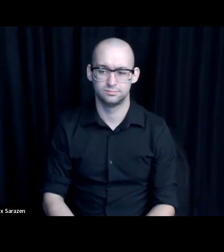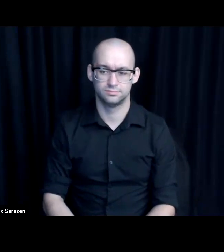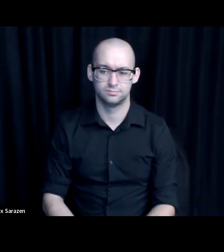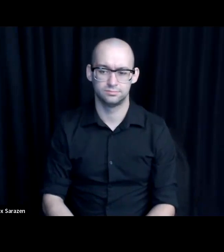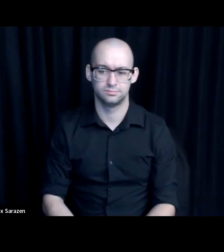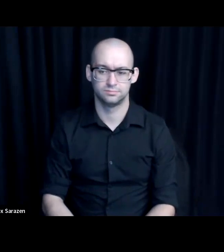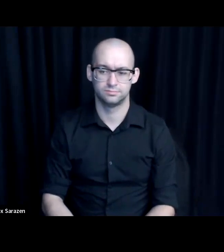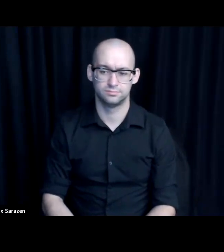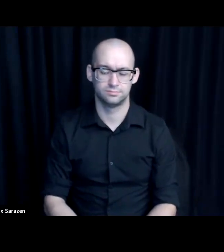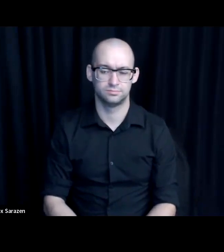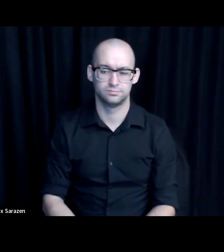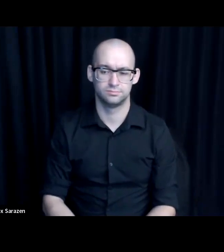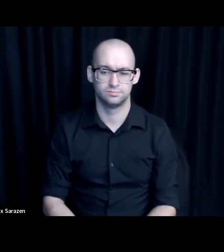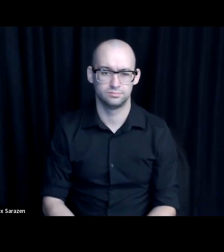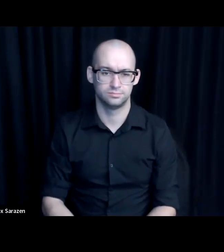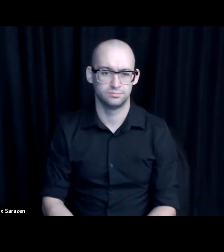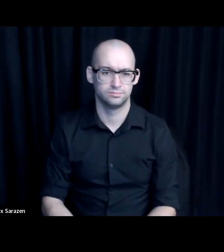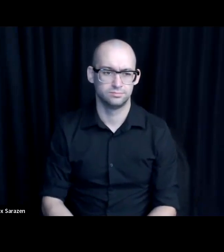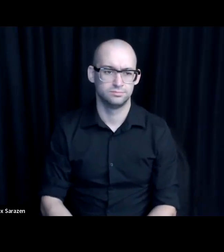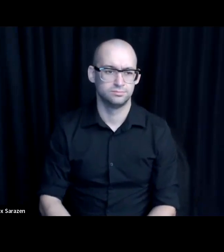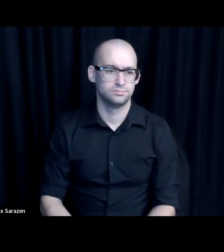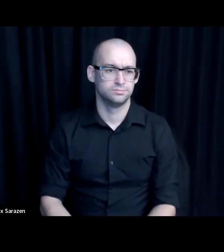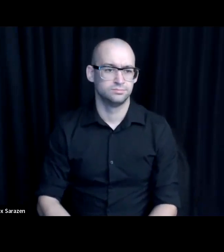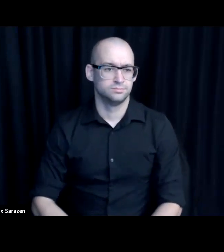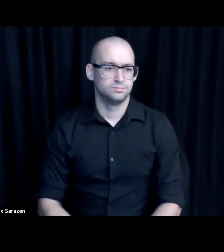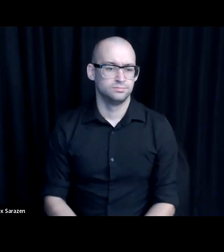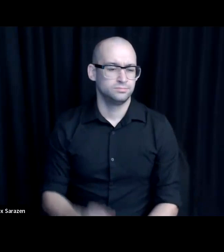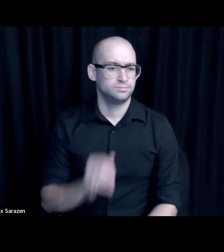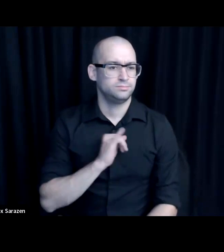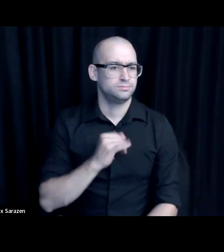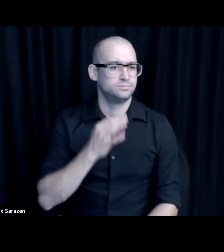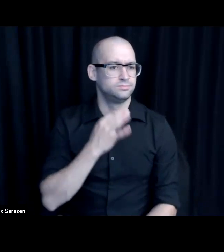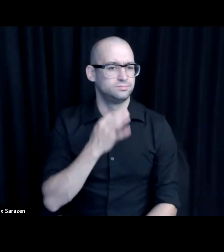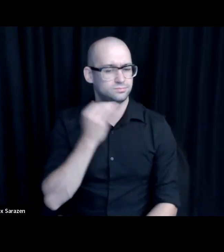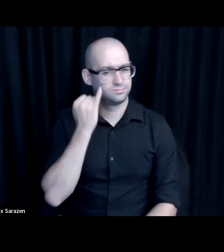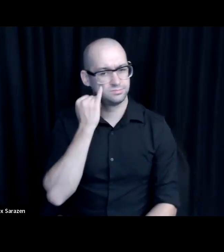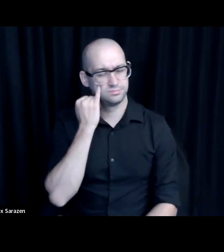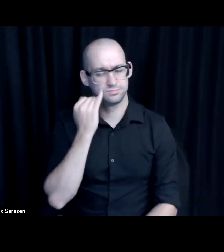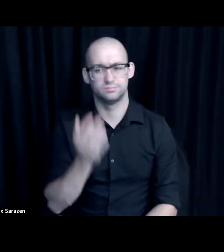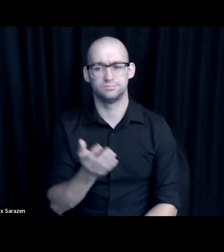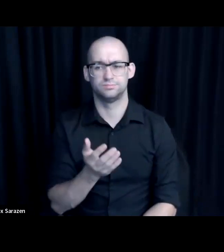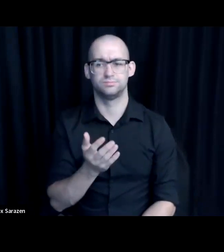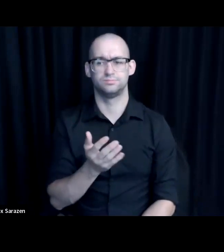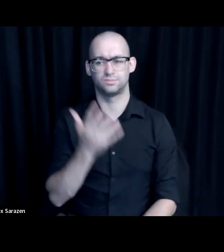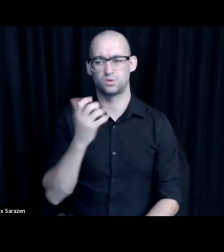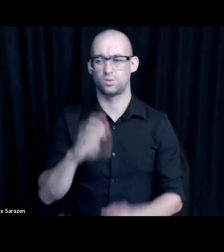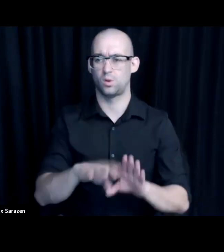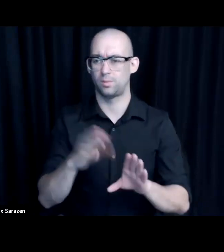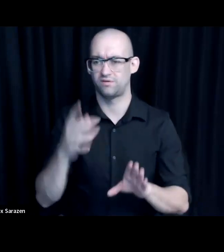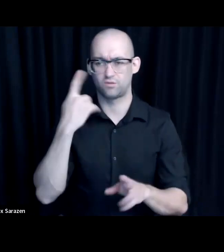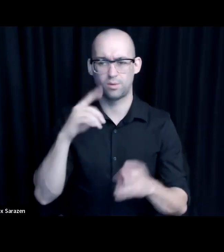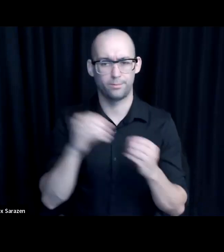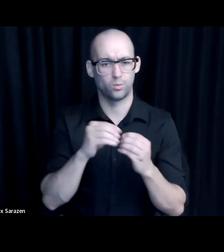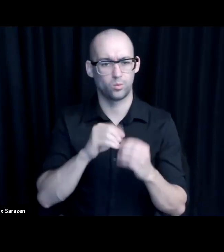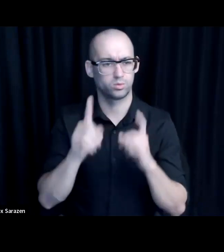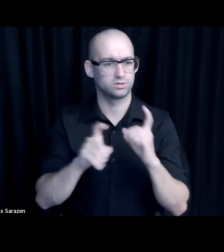wondering, are there, wanna leave it open for more questions, are there any additional